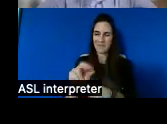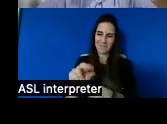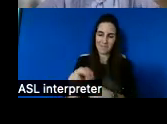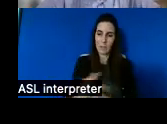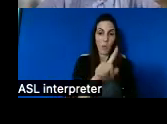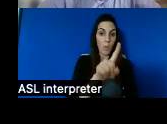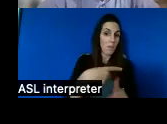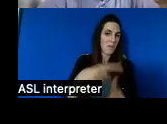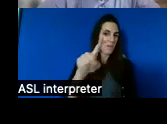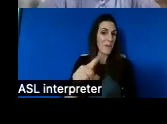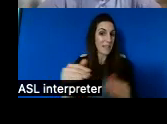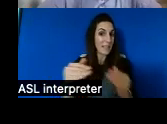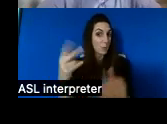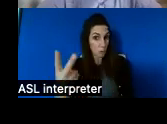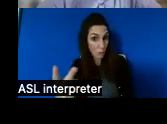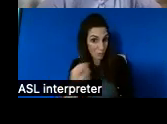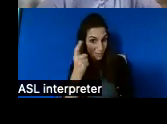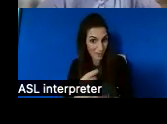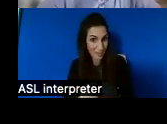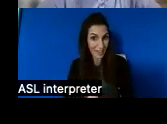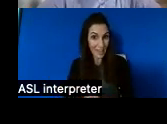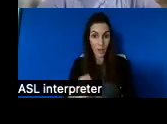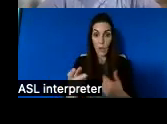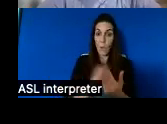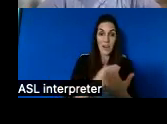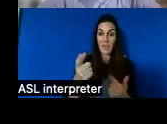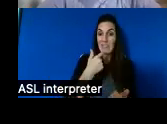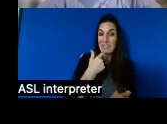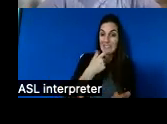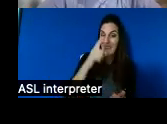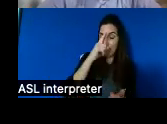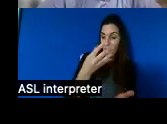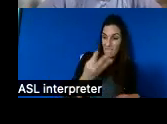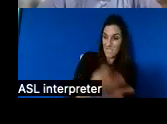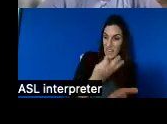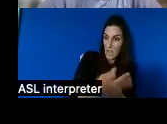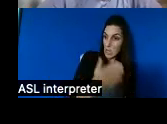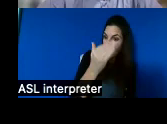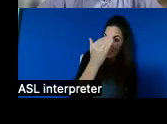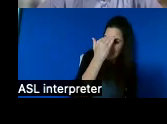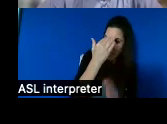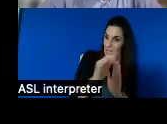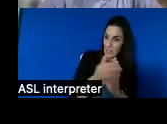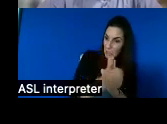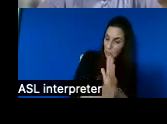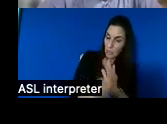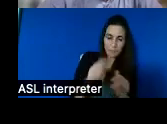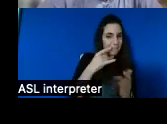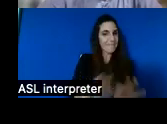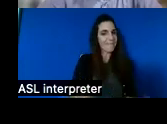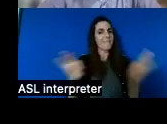saying in financial literacy is spoton right and we have to look at the way that you are spending